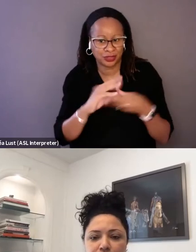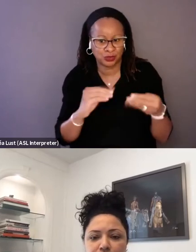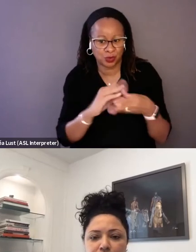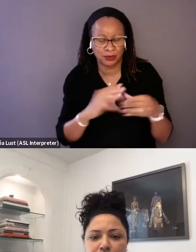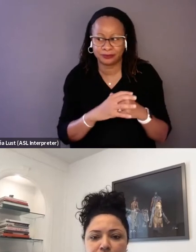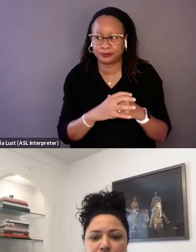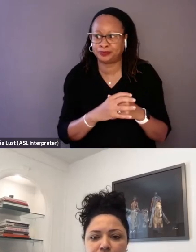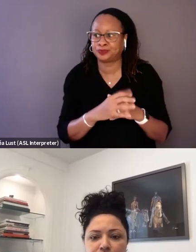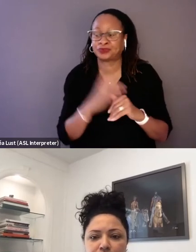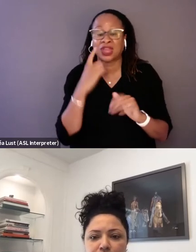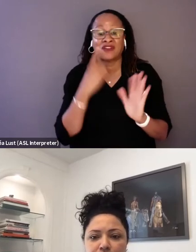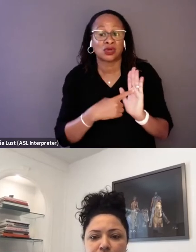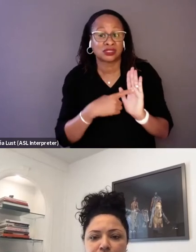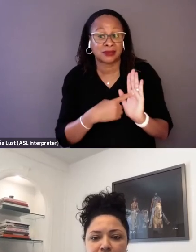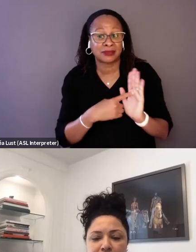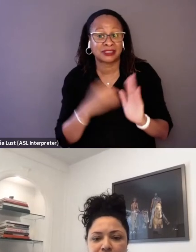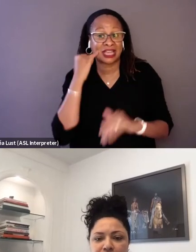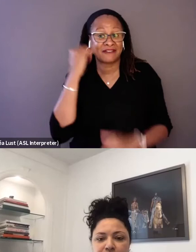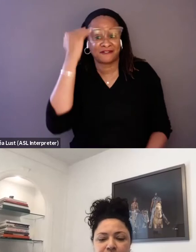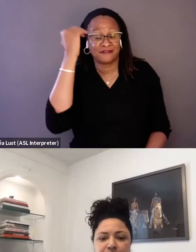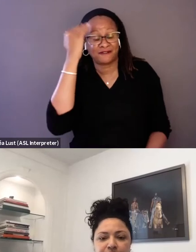I mean for example, if you're familiar with Cheryl Dunya